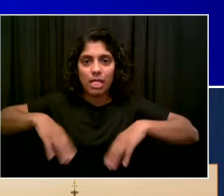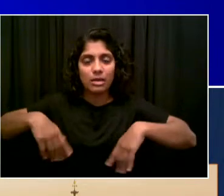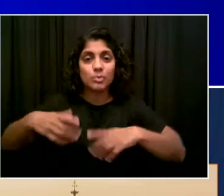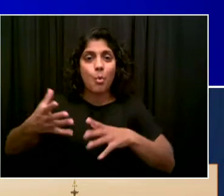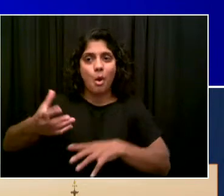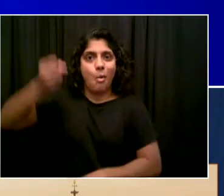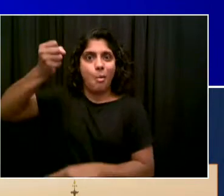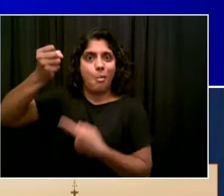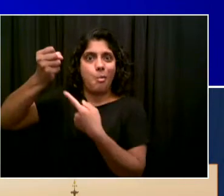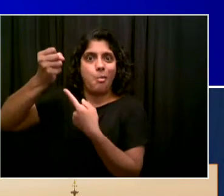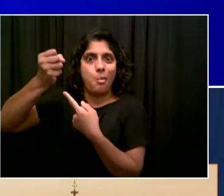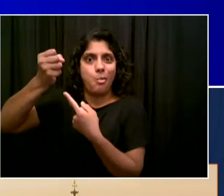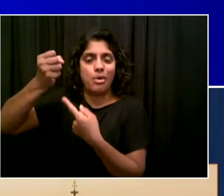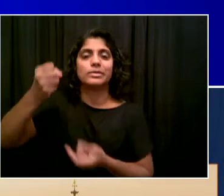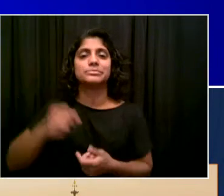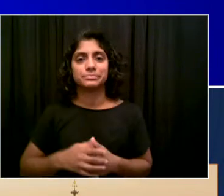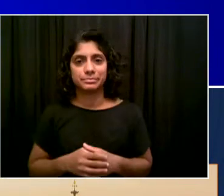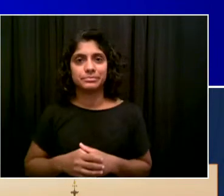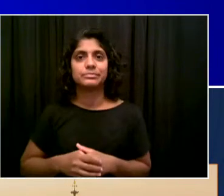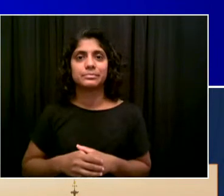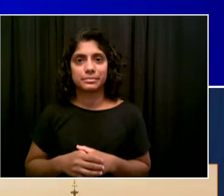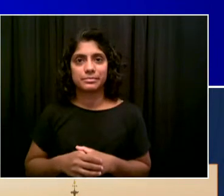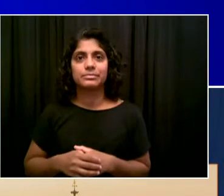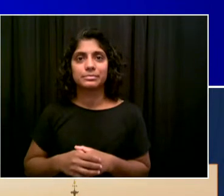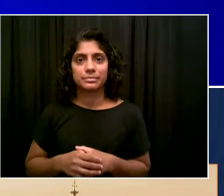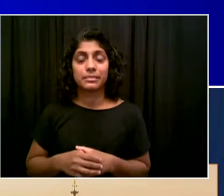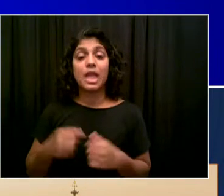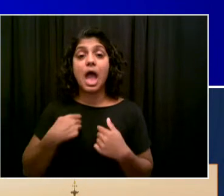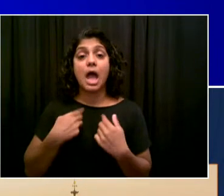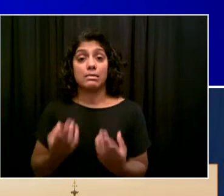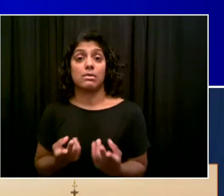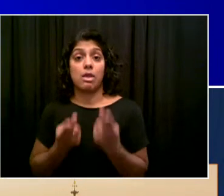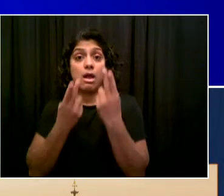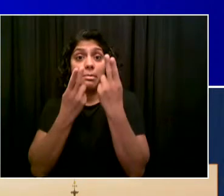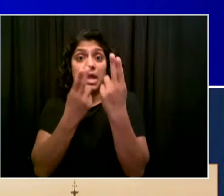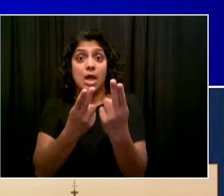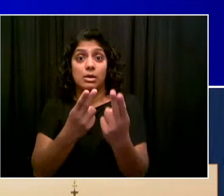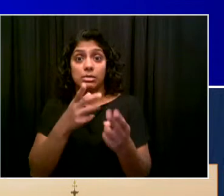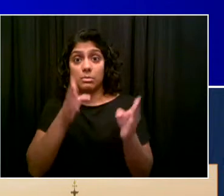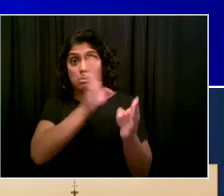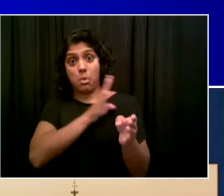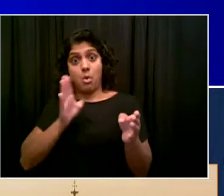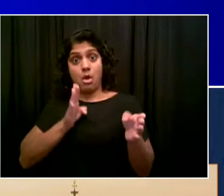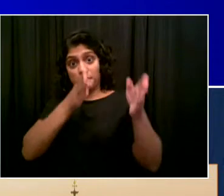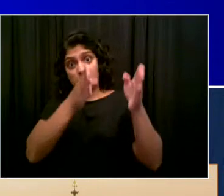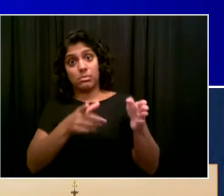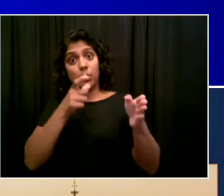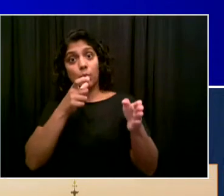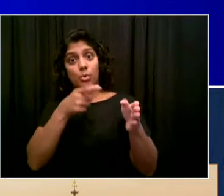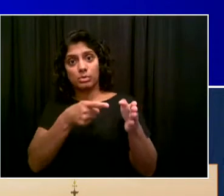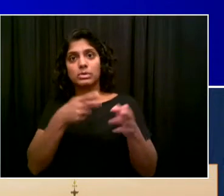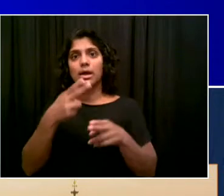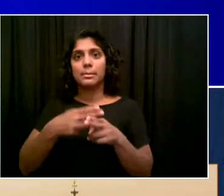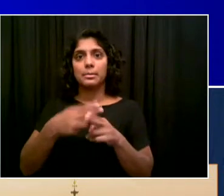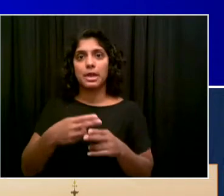MEETS. LET'S FIX THAT. I'M AM NAMING